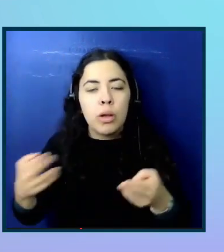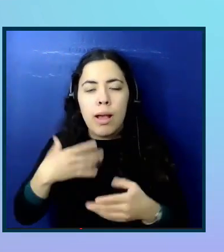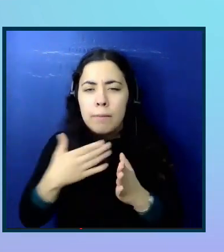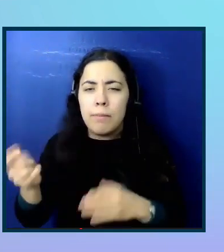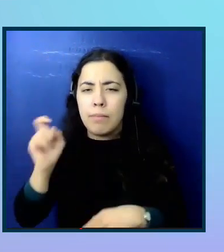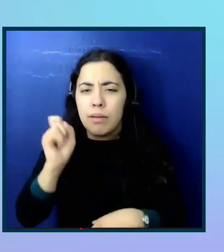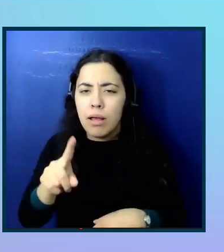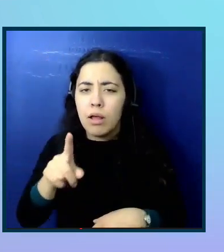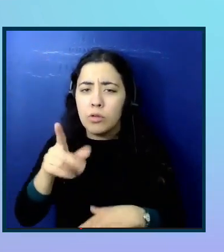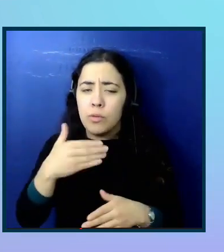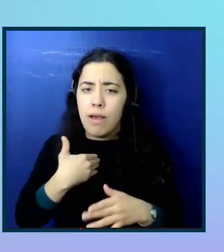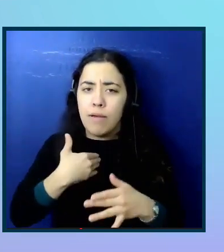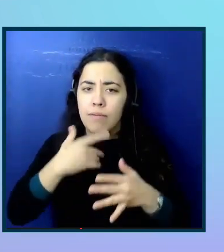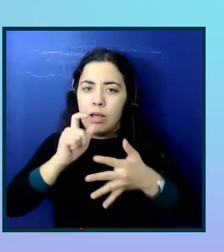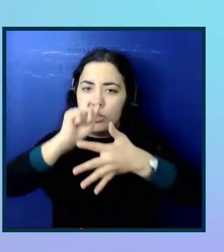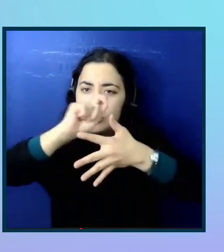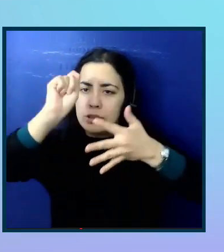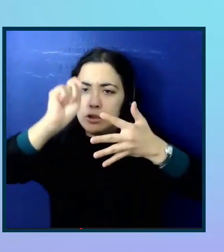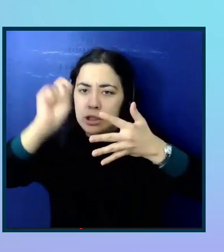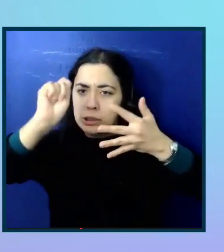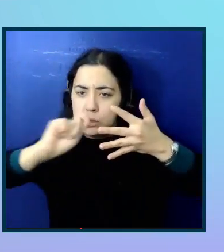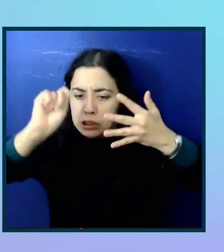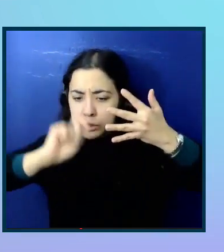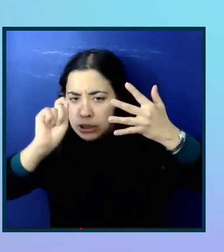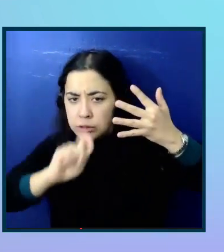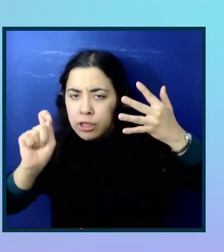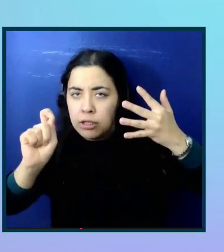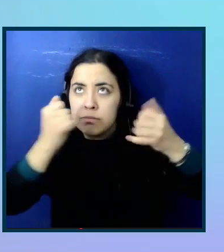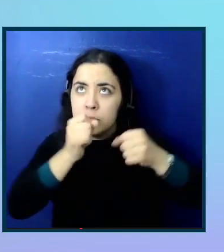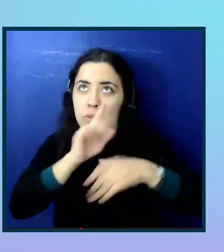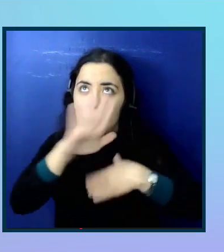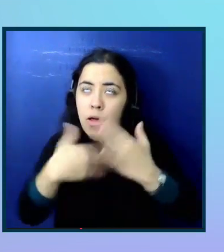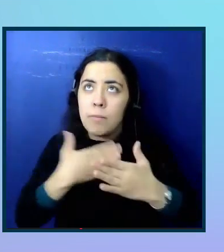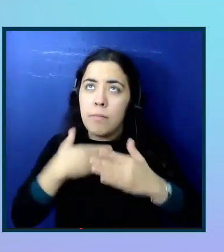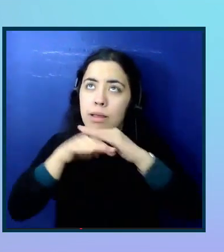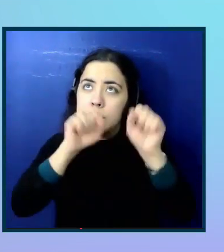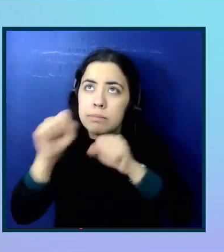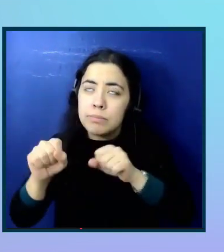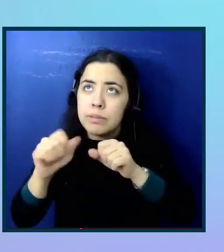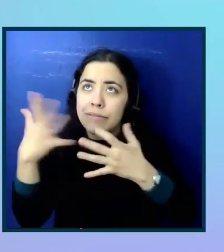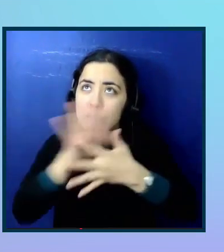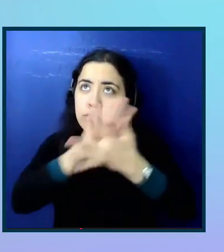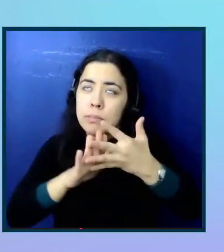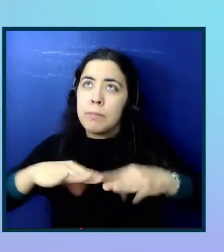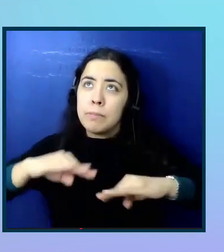to help you consider all the aspects of accessibility and not forget? No, but I should,